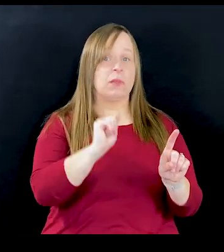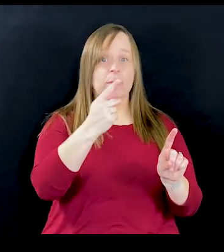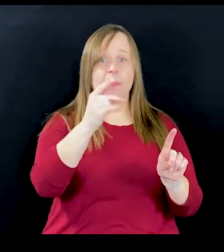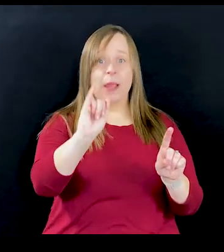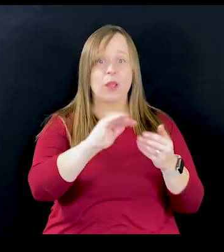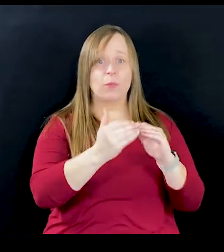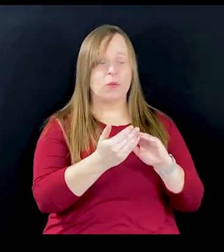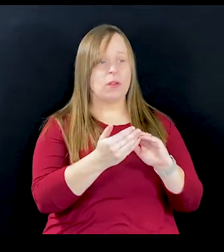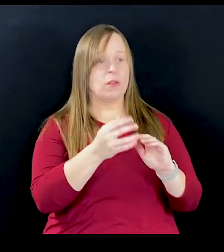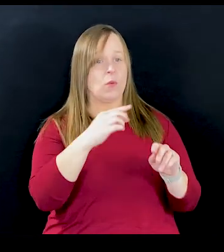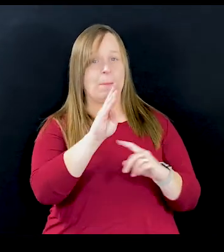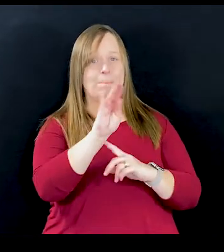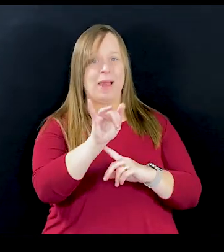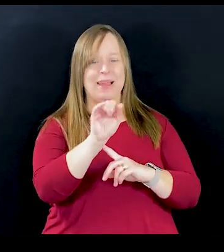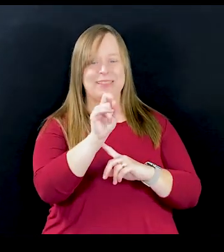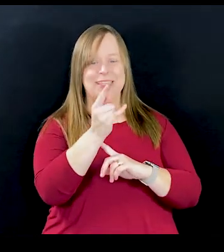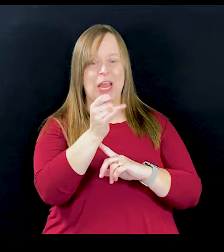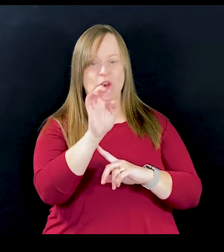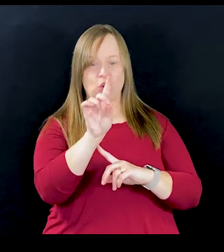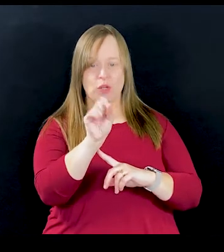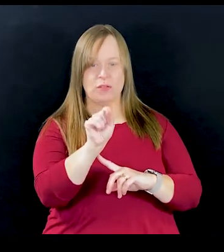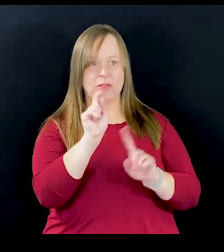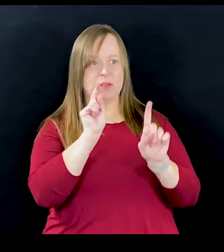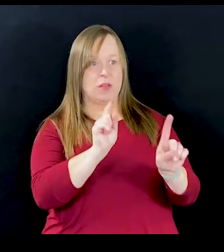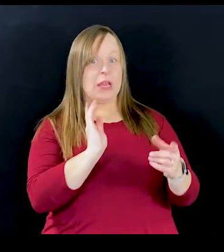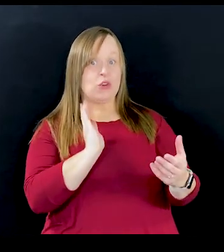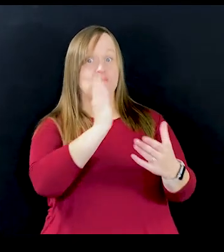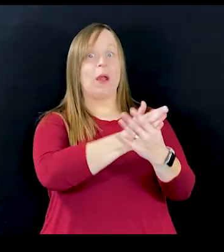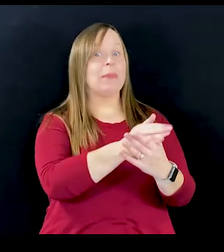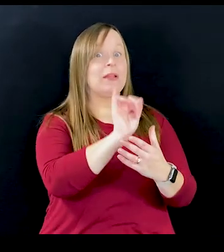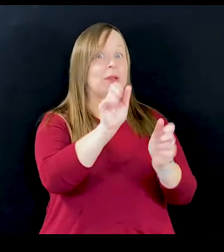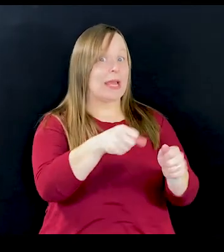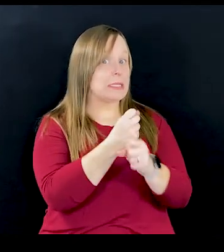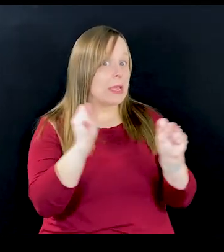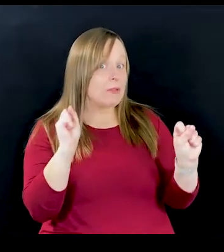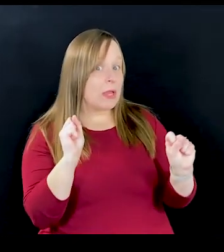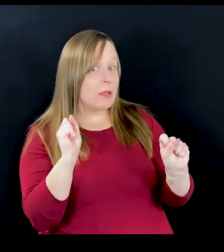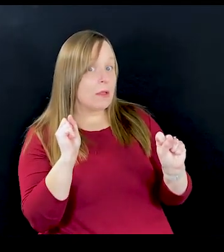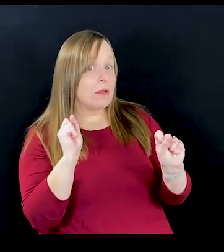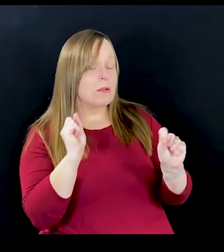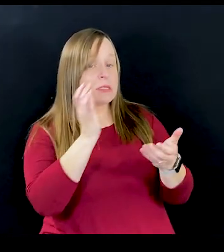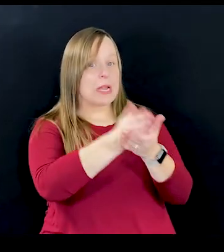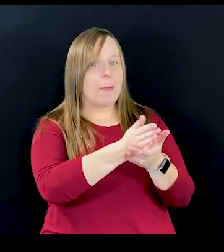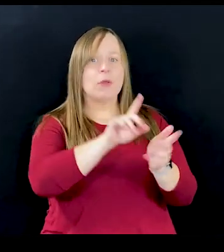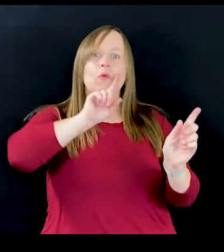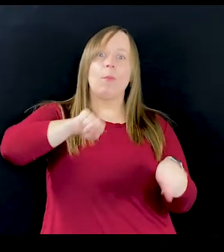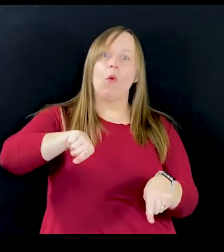To act as bystanders in the context of interrupting it if we can do so safely and reporting it.